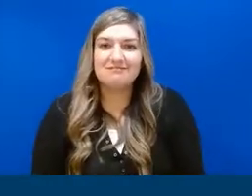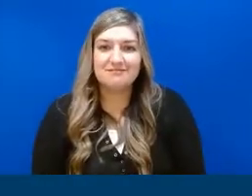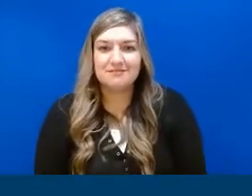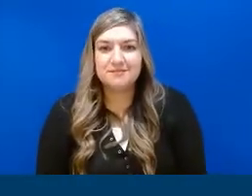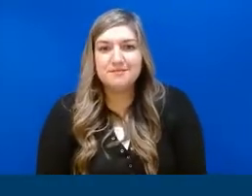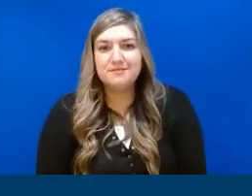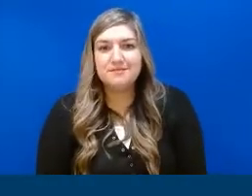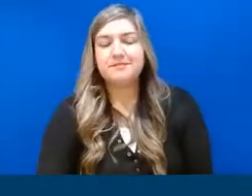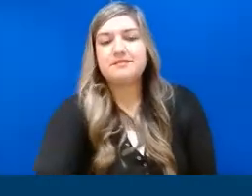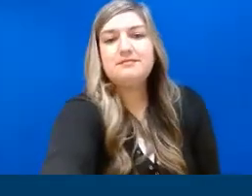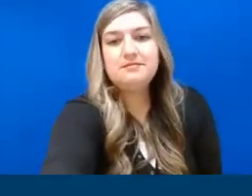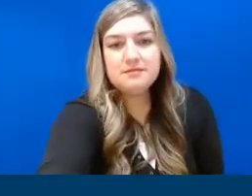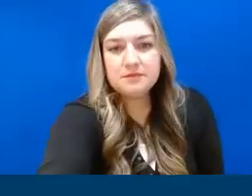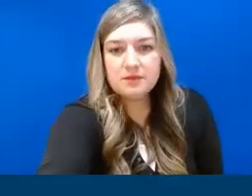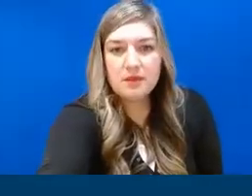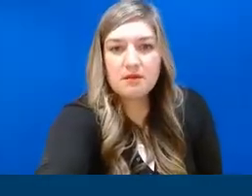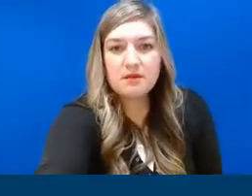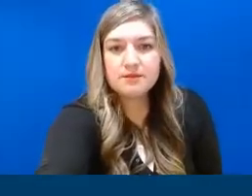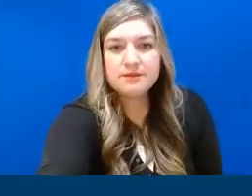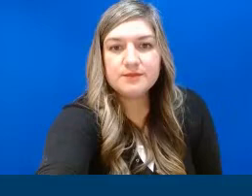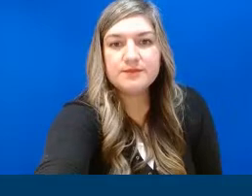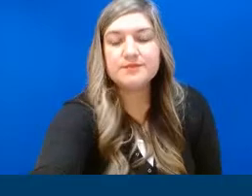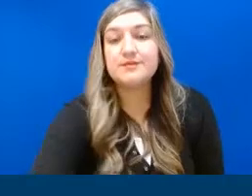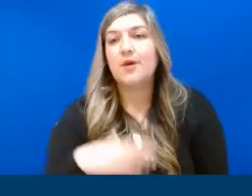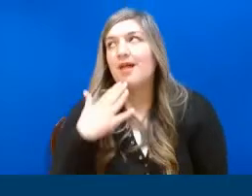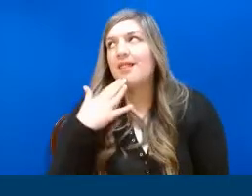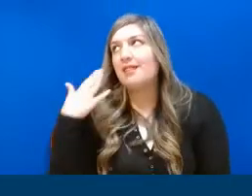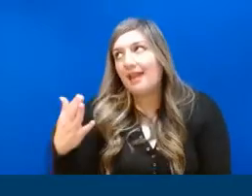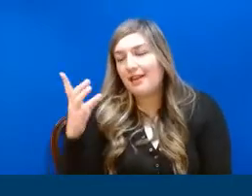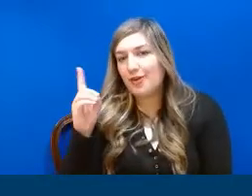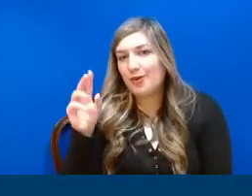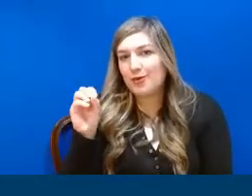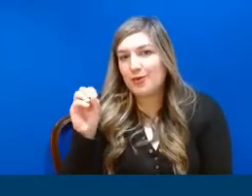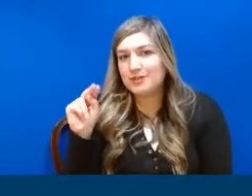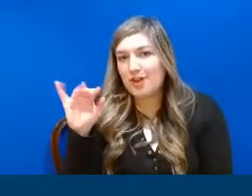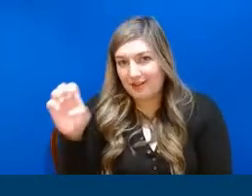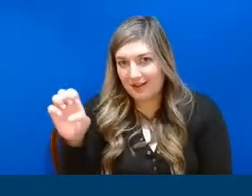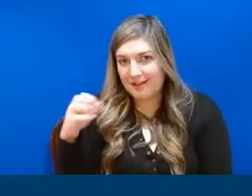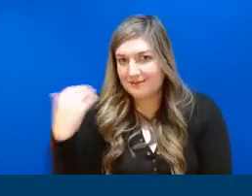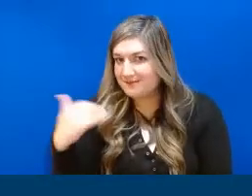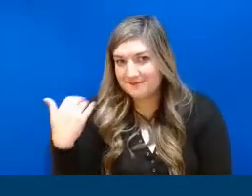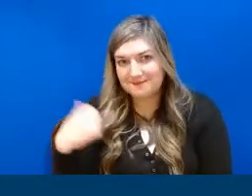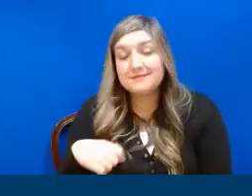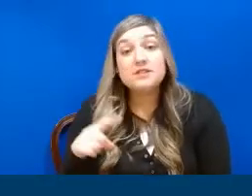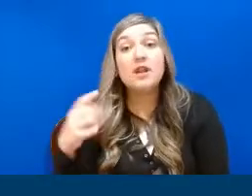Thank you, Donnie. So despite all of the negative things that happened